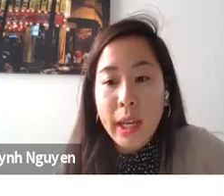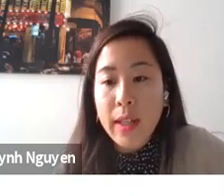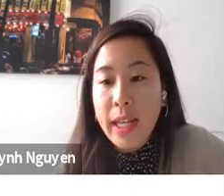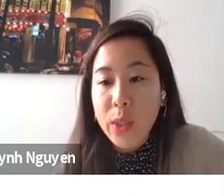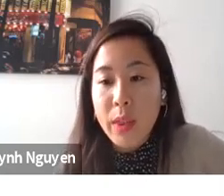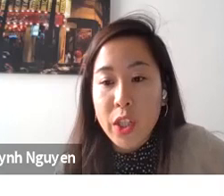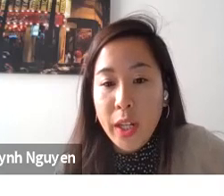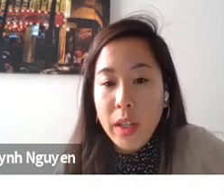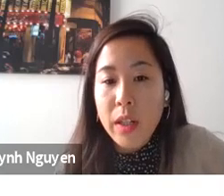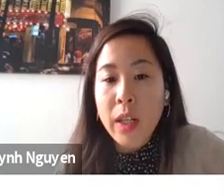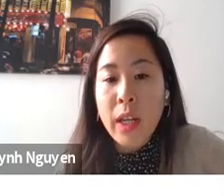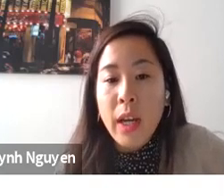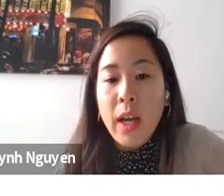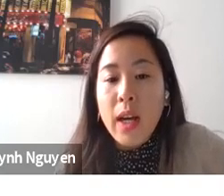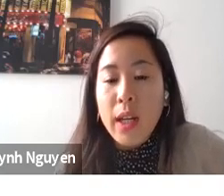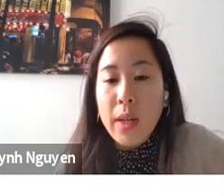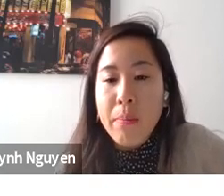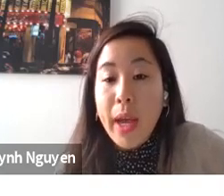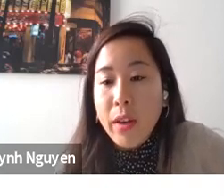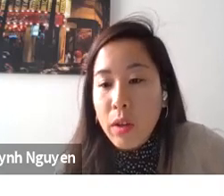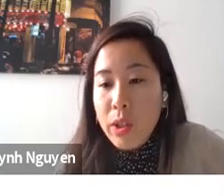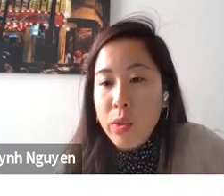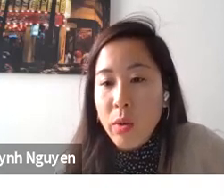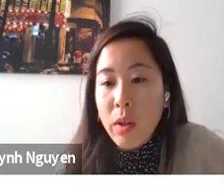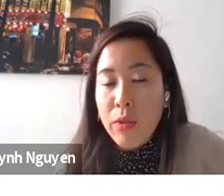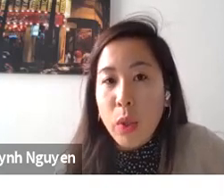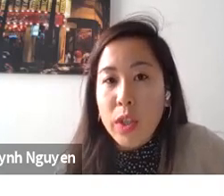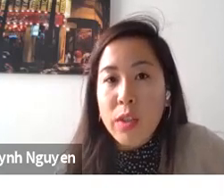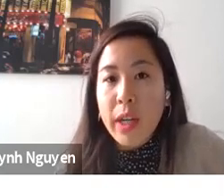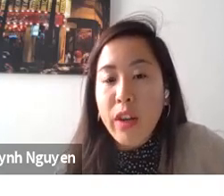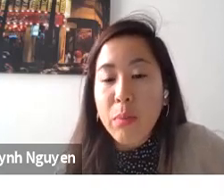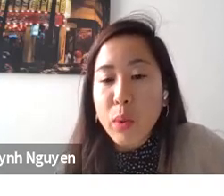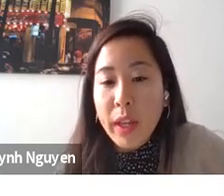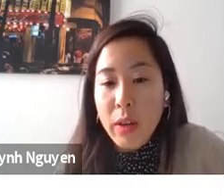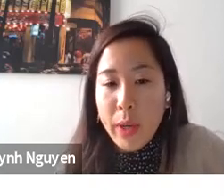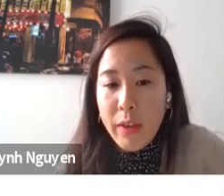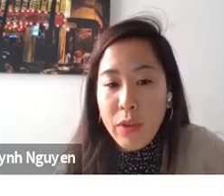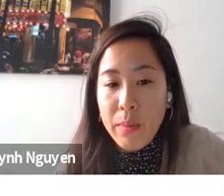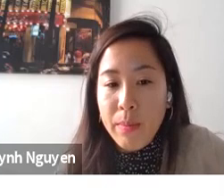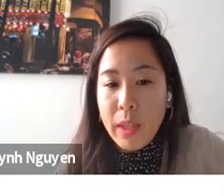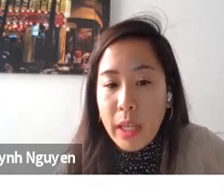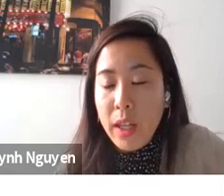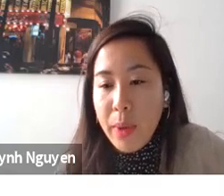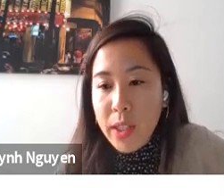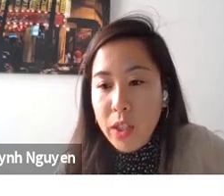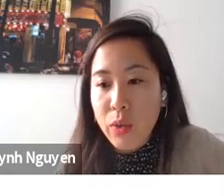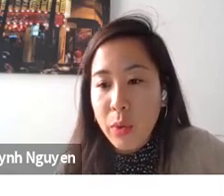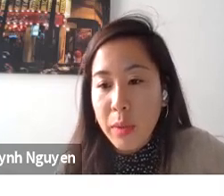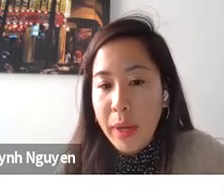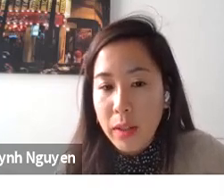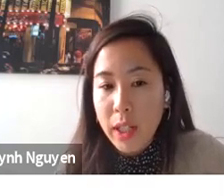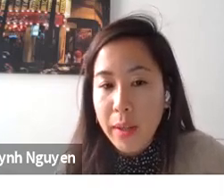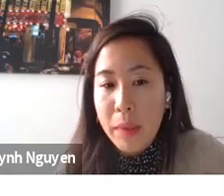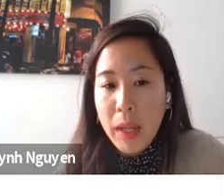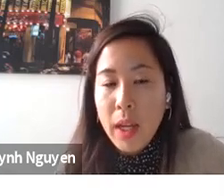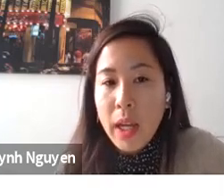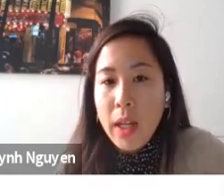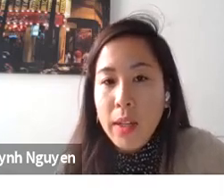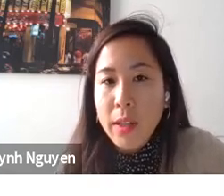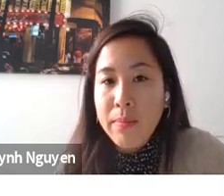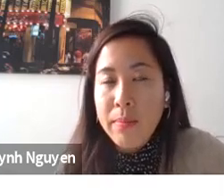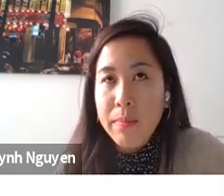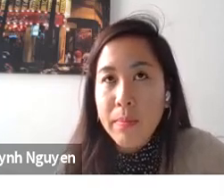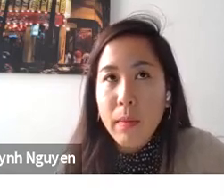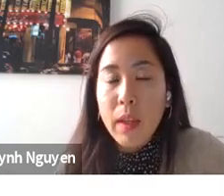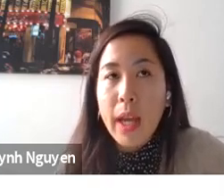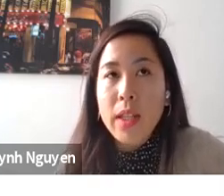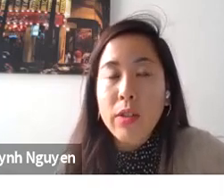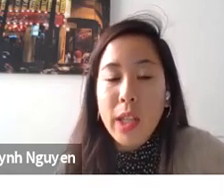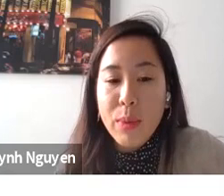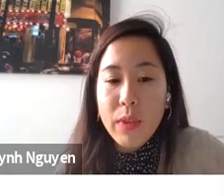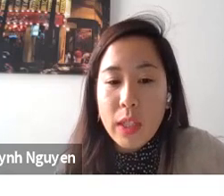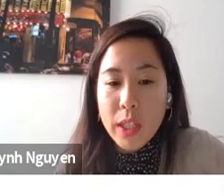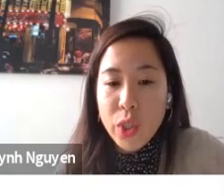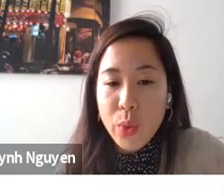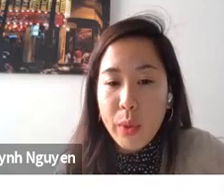and links with gender, and also, of course, kind of moving away from the incapacity to work paradigm, and on some of these issues